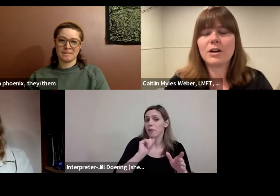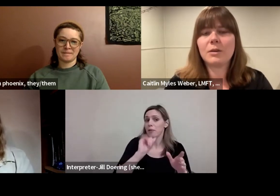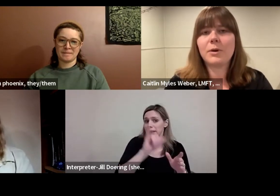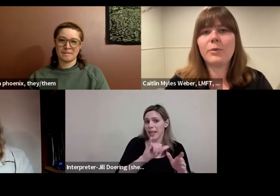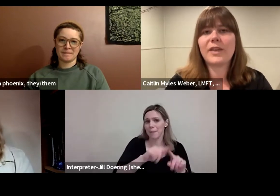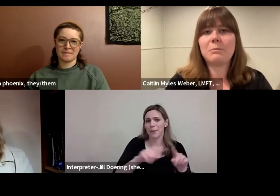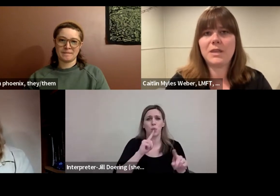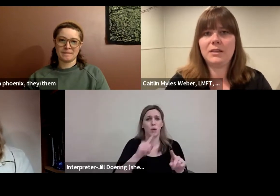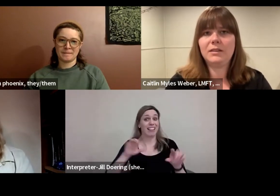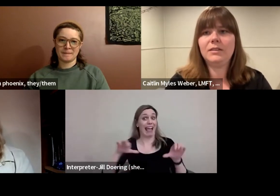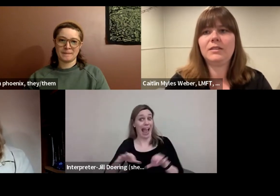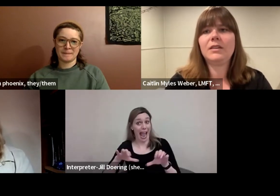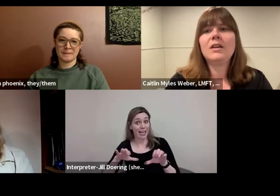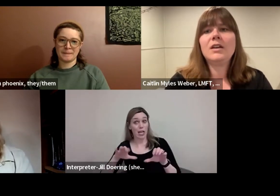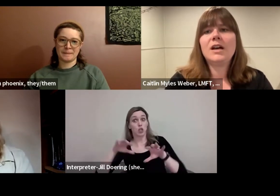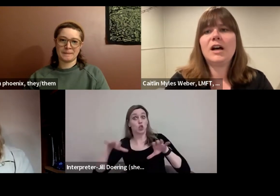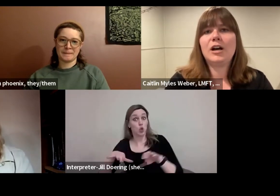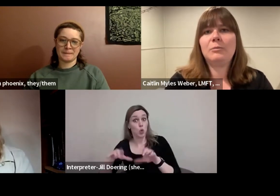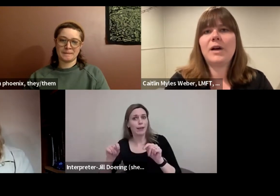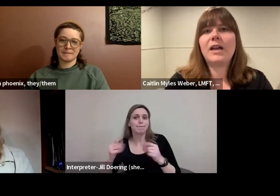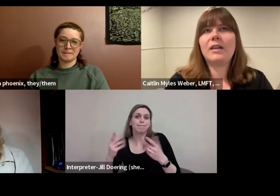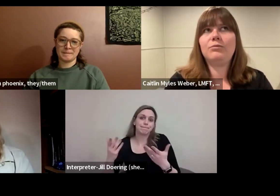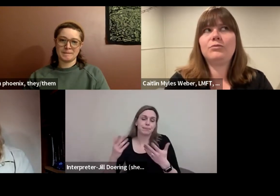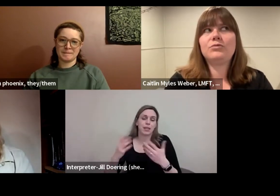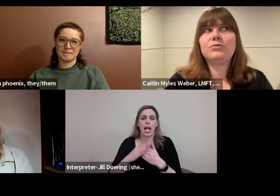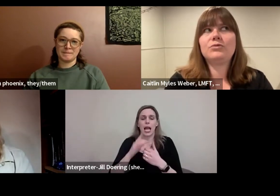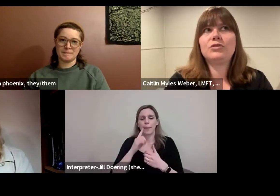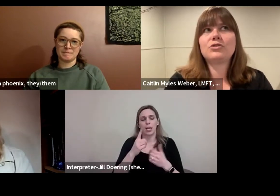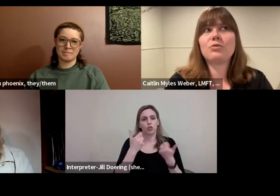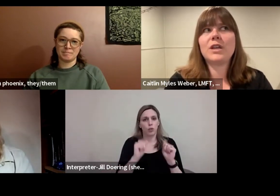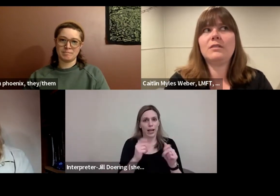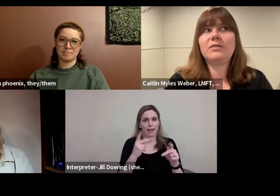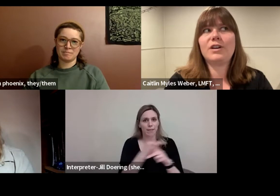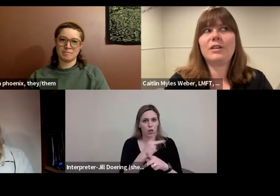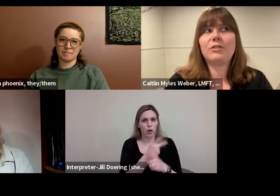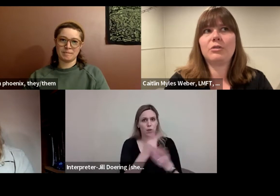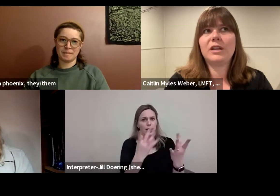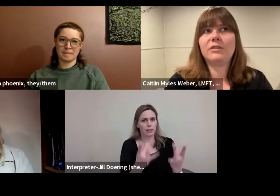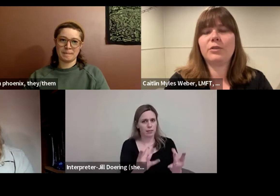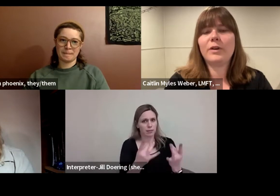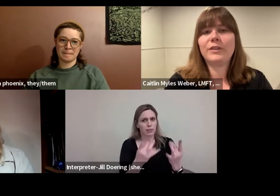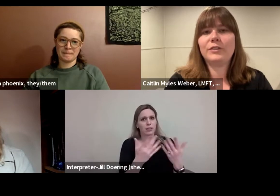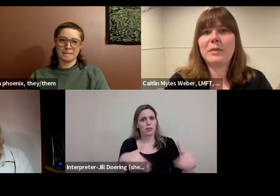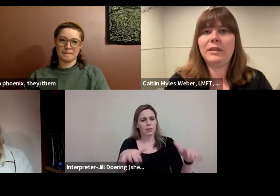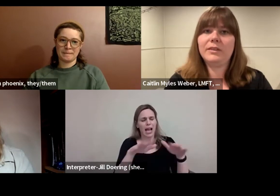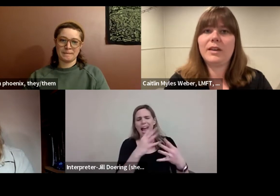and talk about what that means. I screen very thoroughly for what this means,